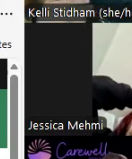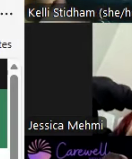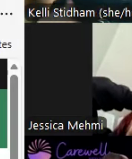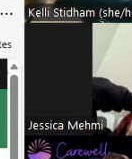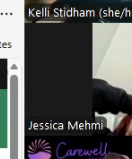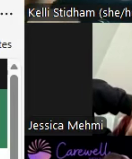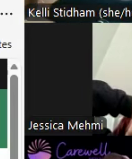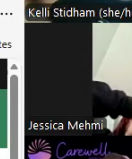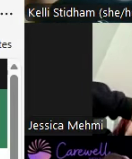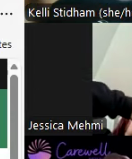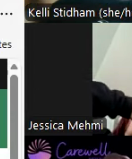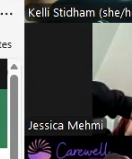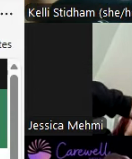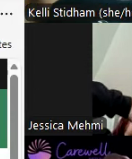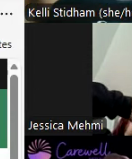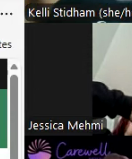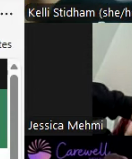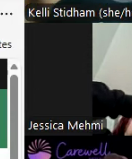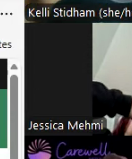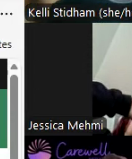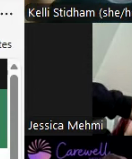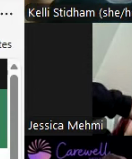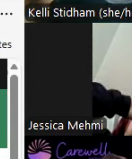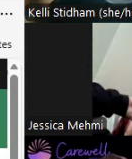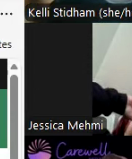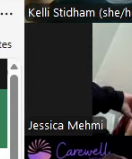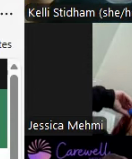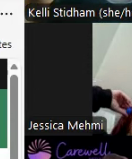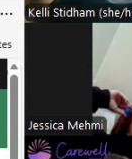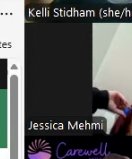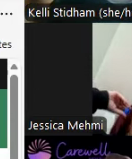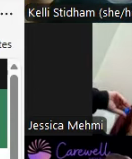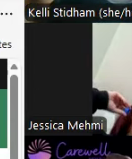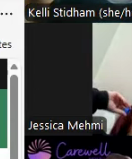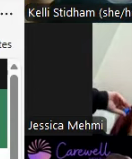hours they are counting for you.